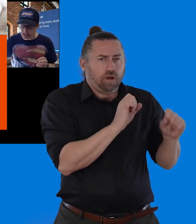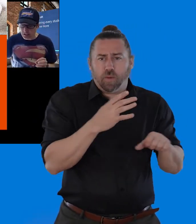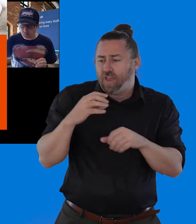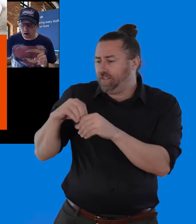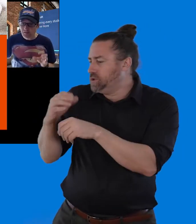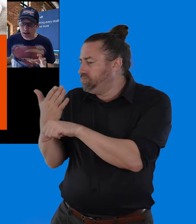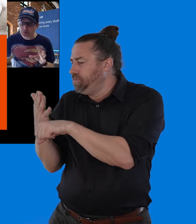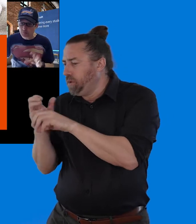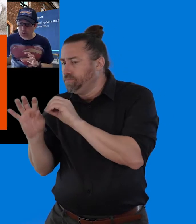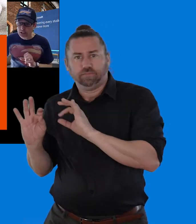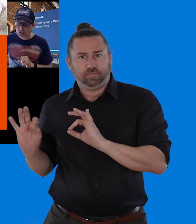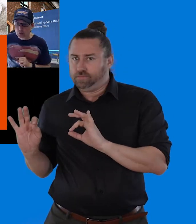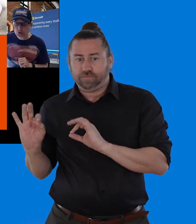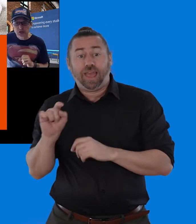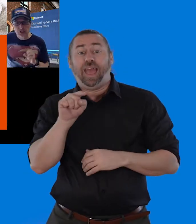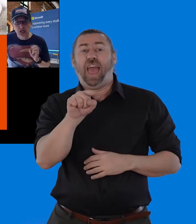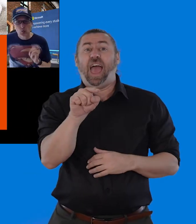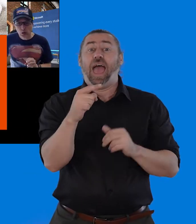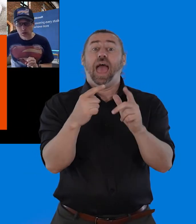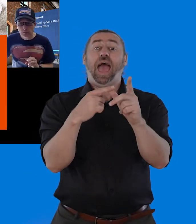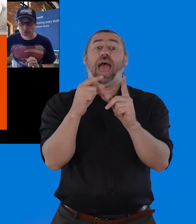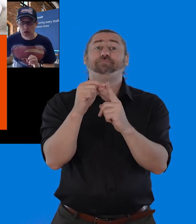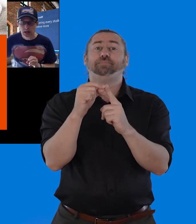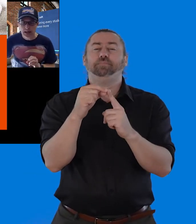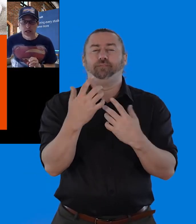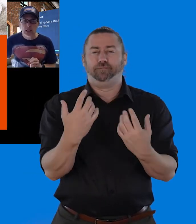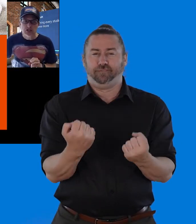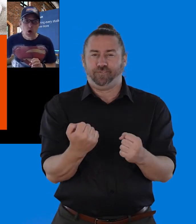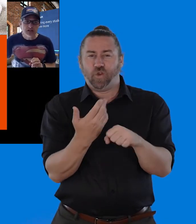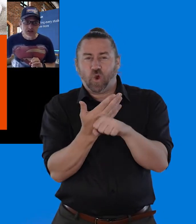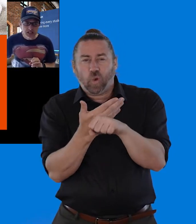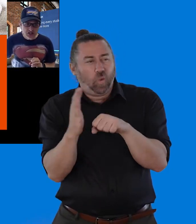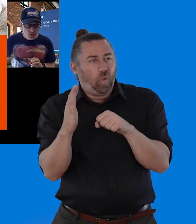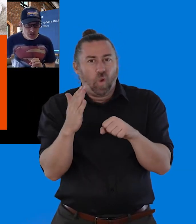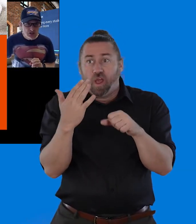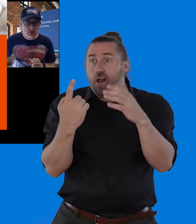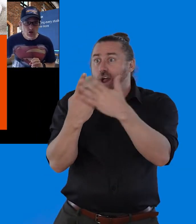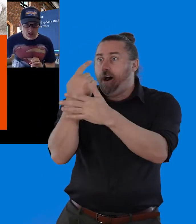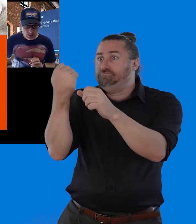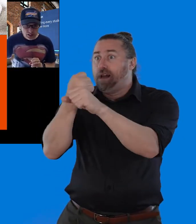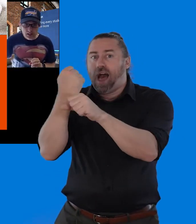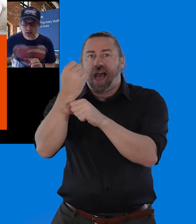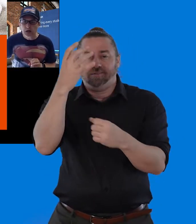365 Apps fully installed on your machine will. OK. So, whilst these two still talk to each other,